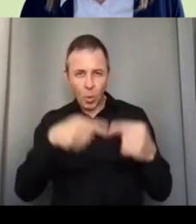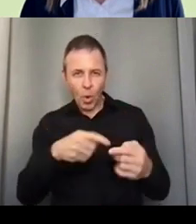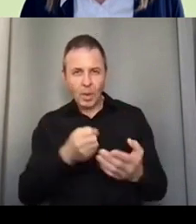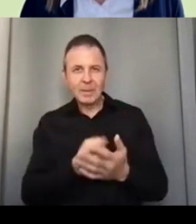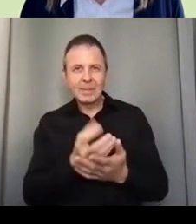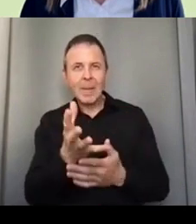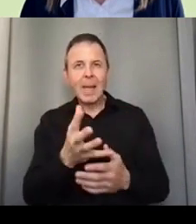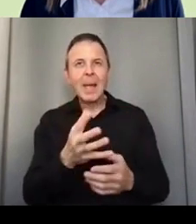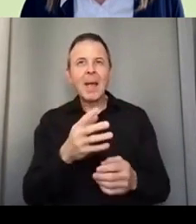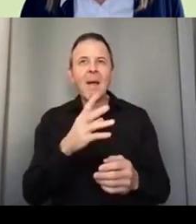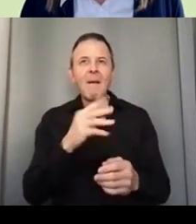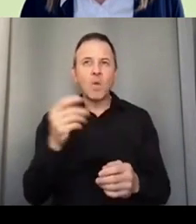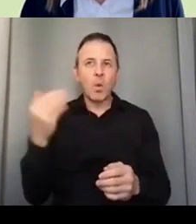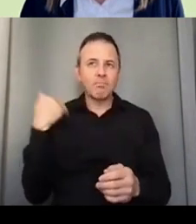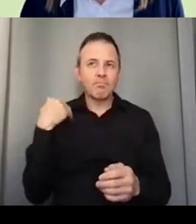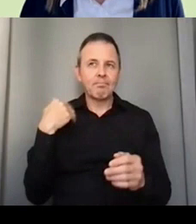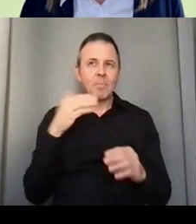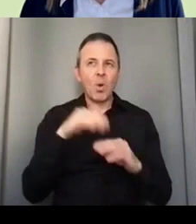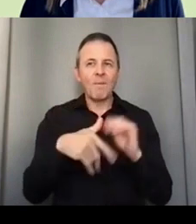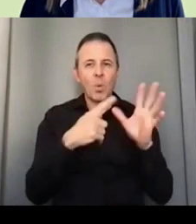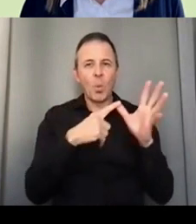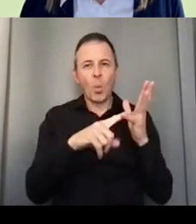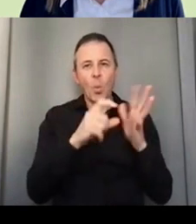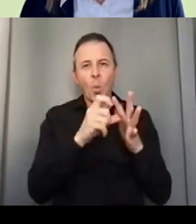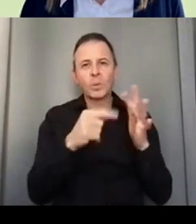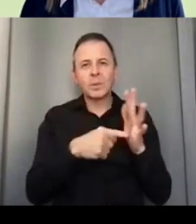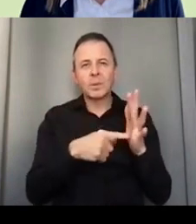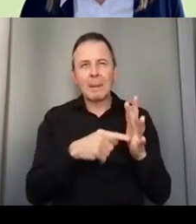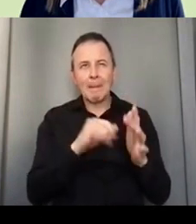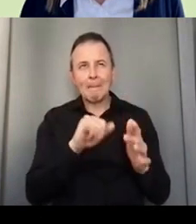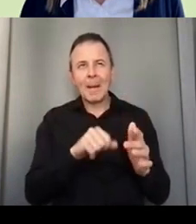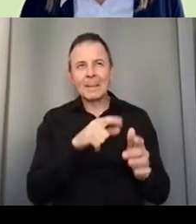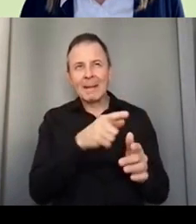audit but it's always good to ask the LAC why they are asking this what's the